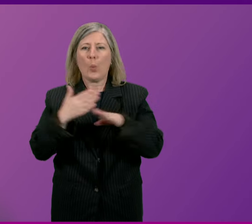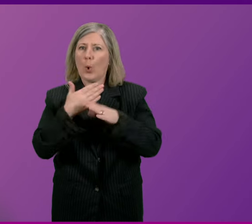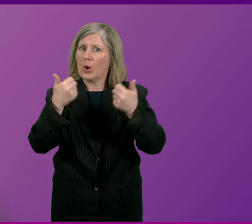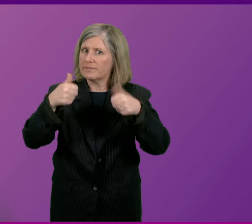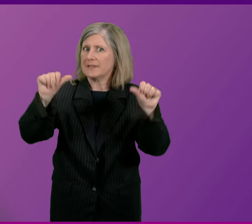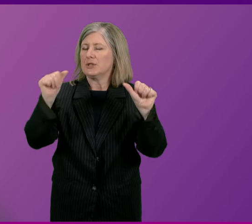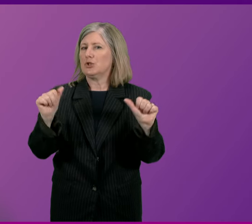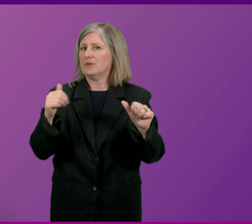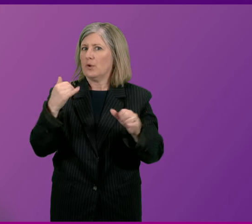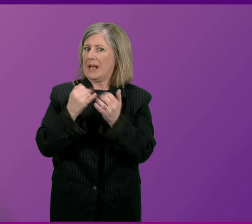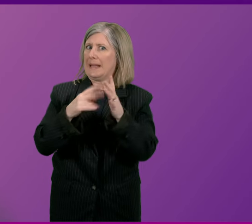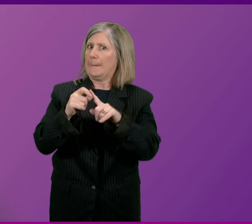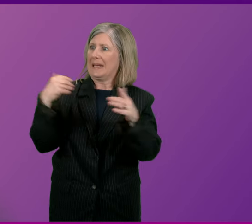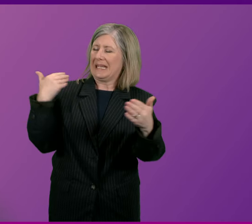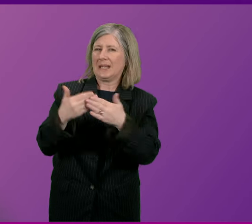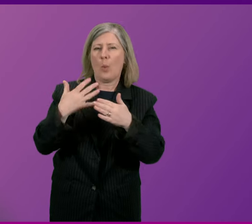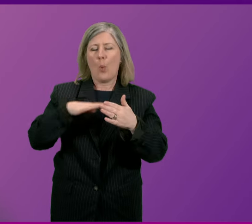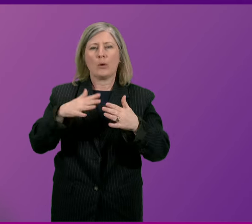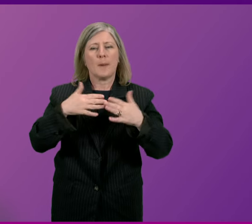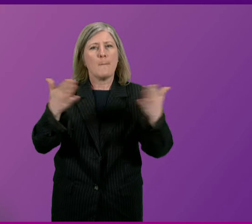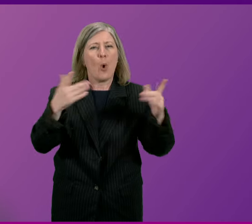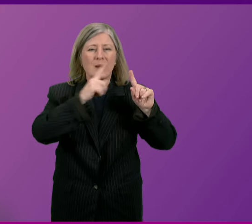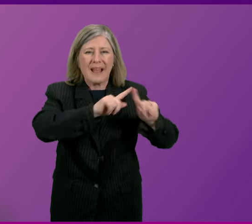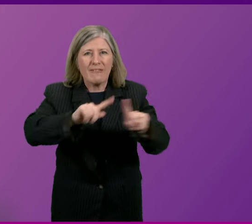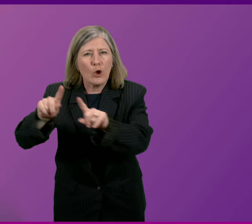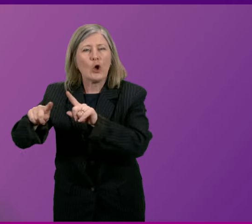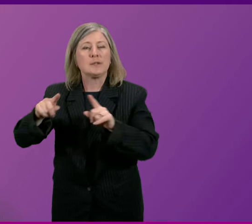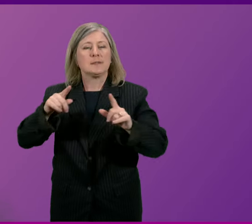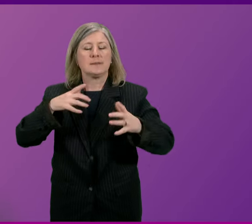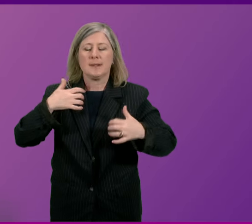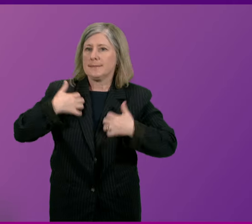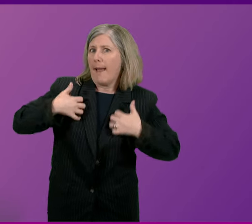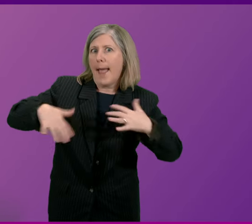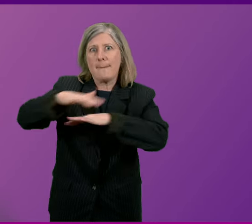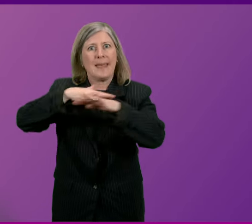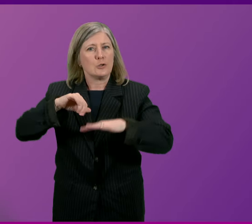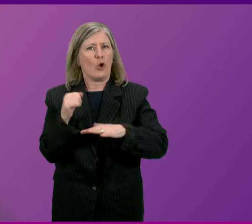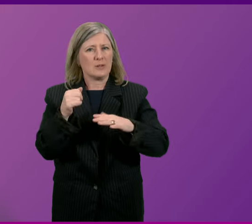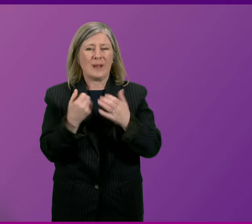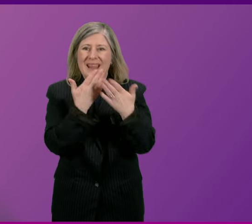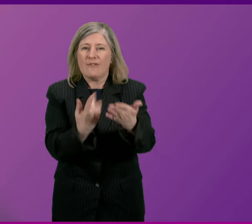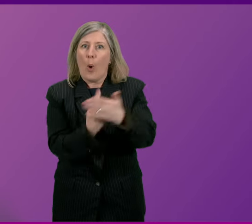diverse and dynamic Scotland that will ensure opportunity for all our citizens. On Tuesday,